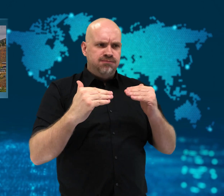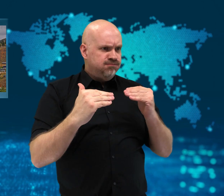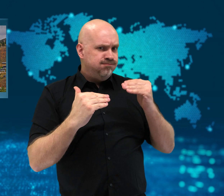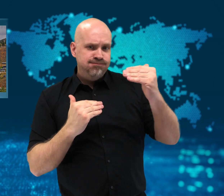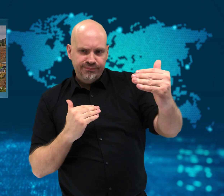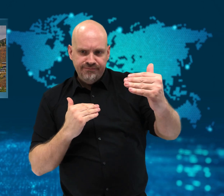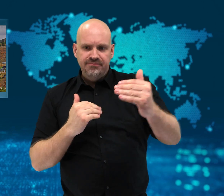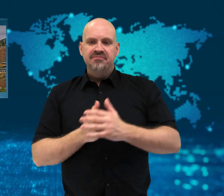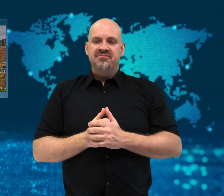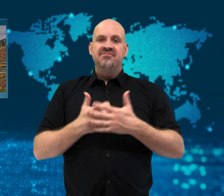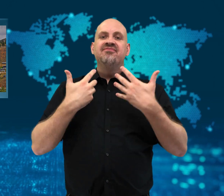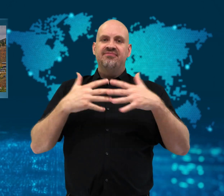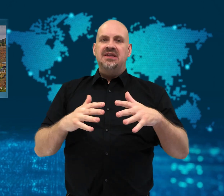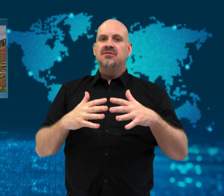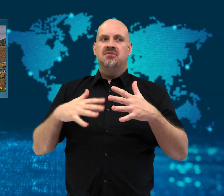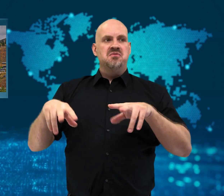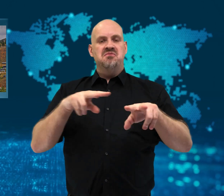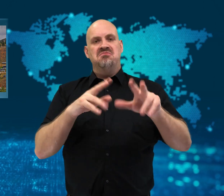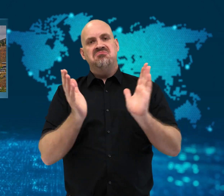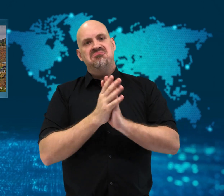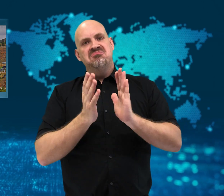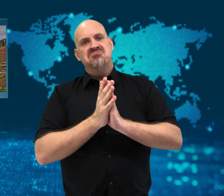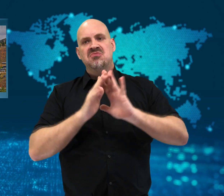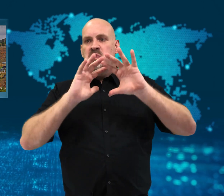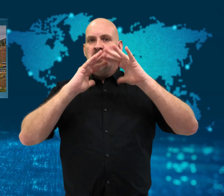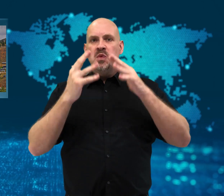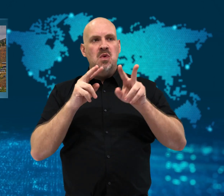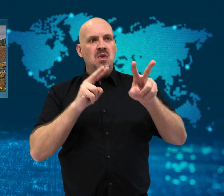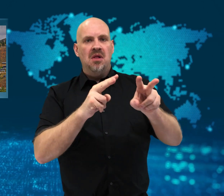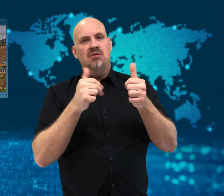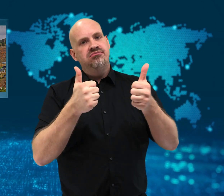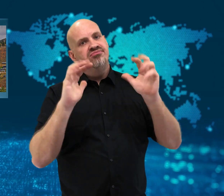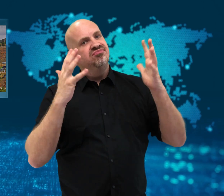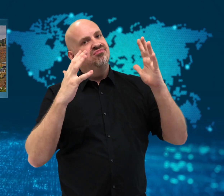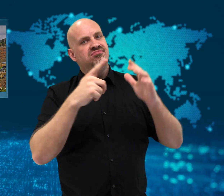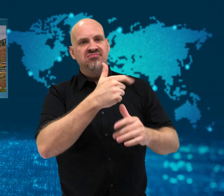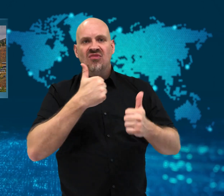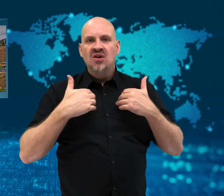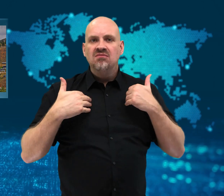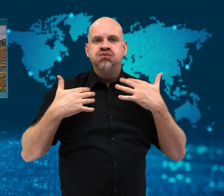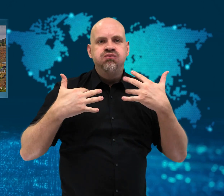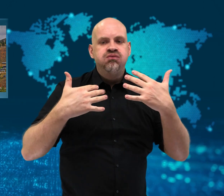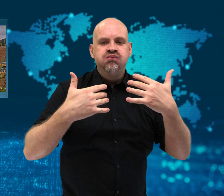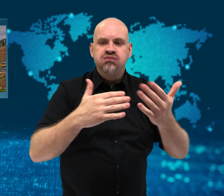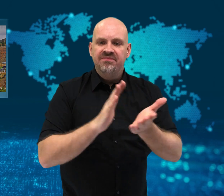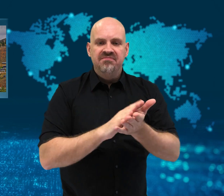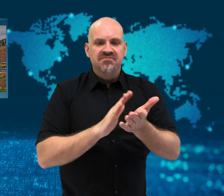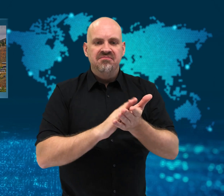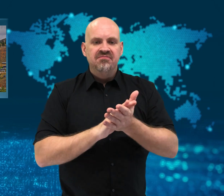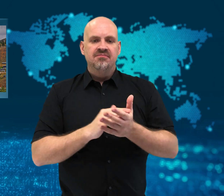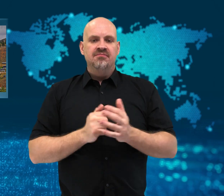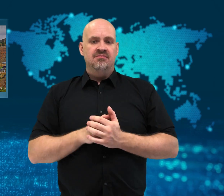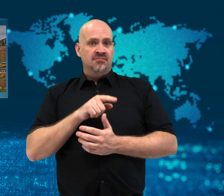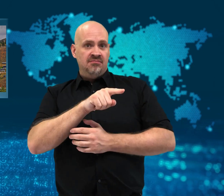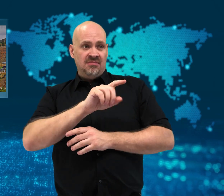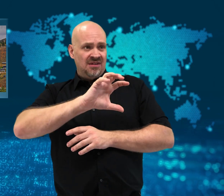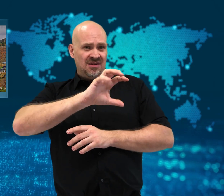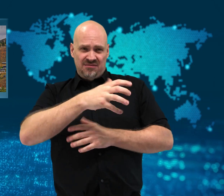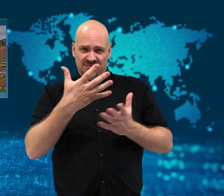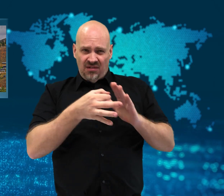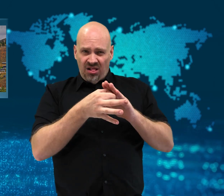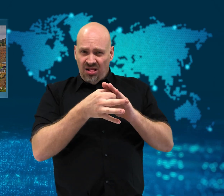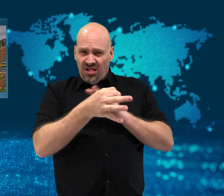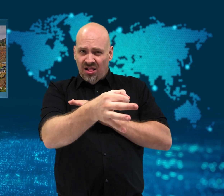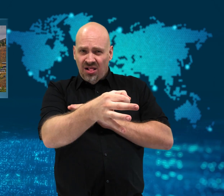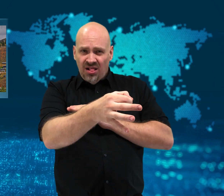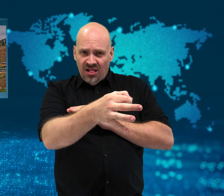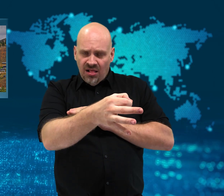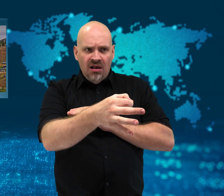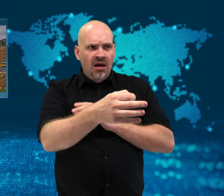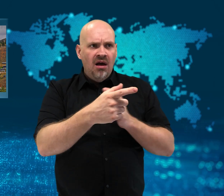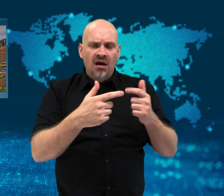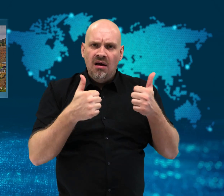vaccination even though the country is geographically isolated,